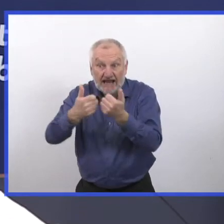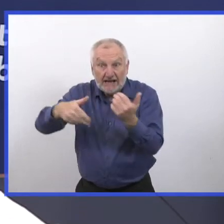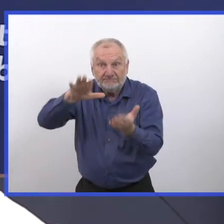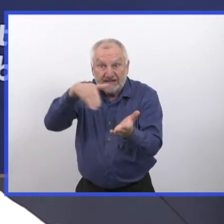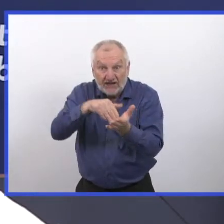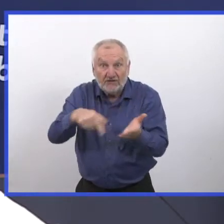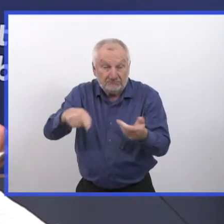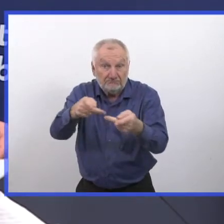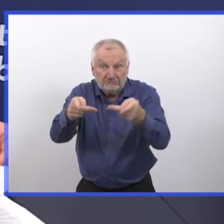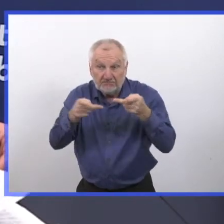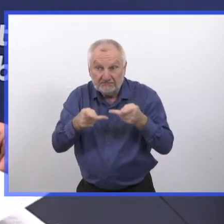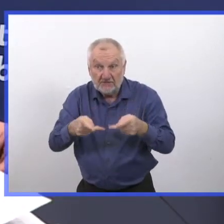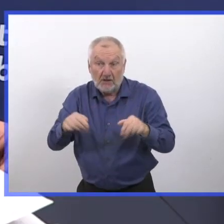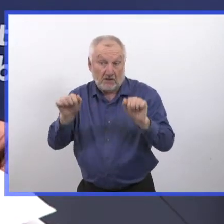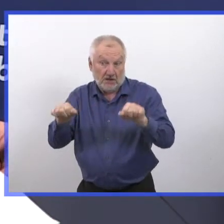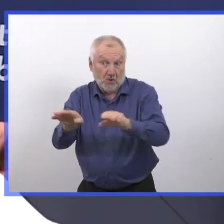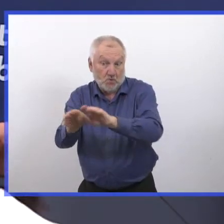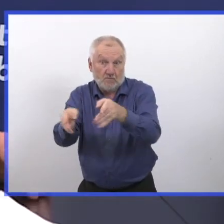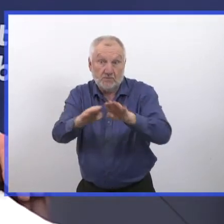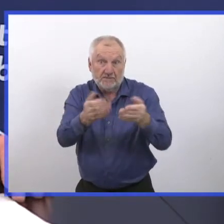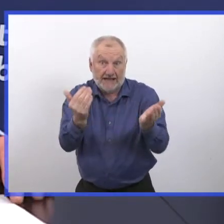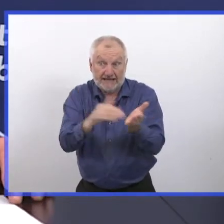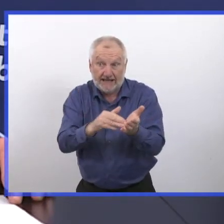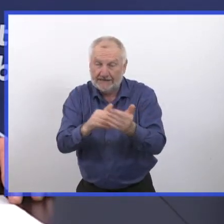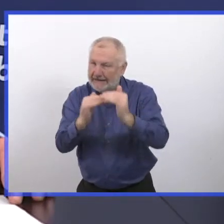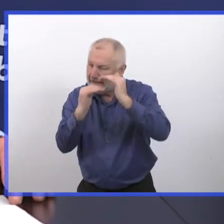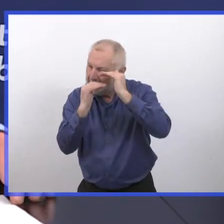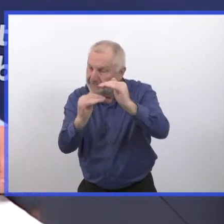That inflammation, you know, could occur at the alveoli levels.